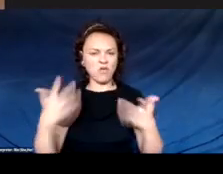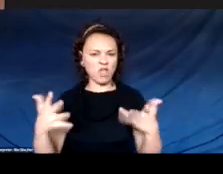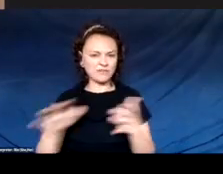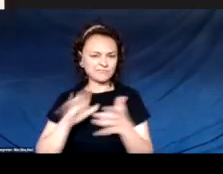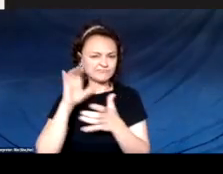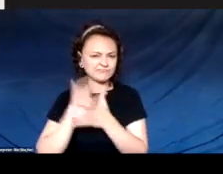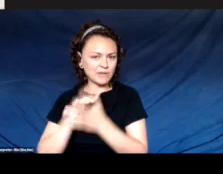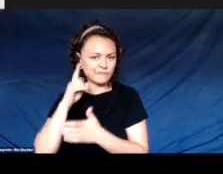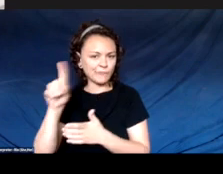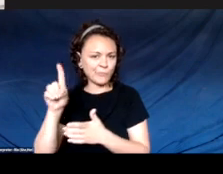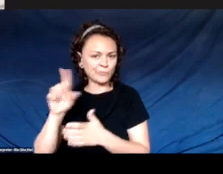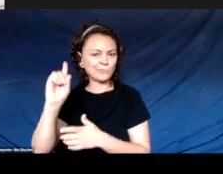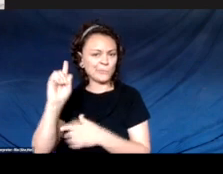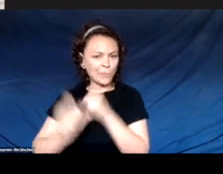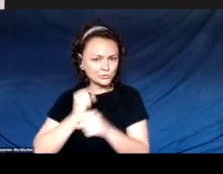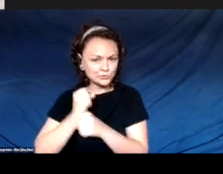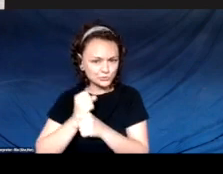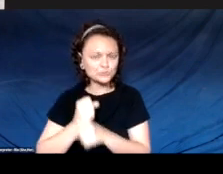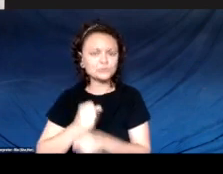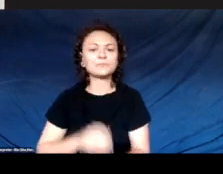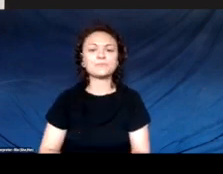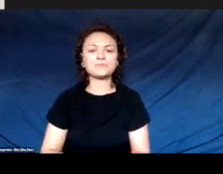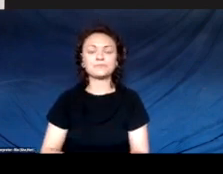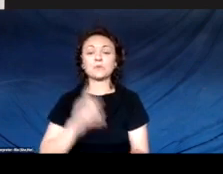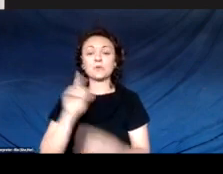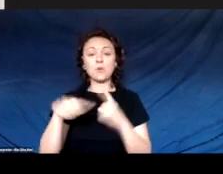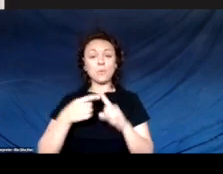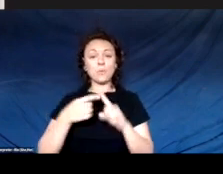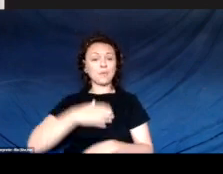And when my daughter was born,